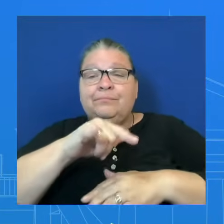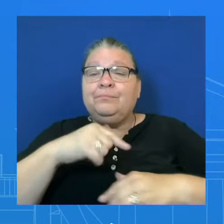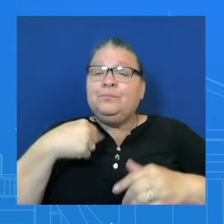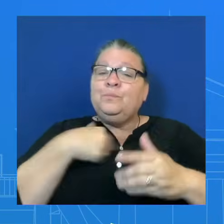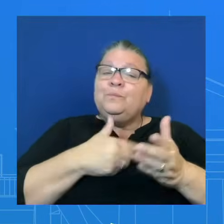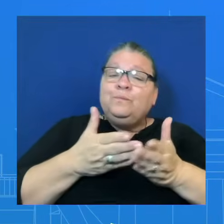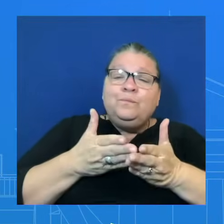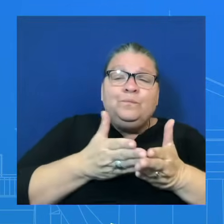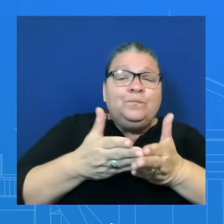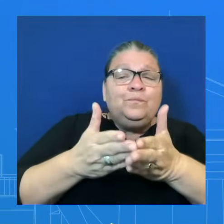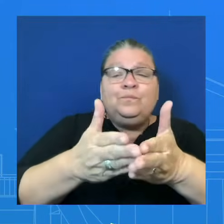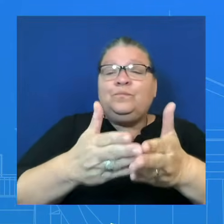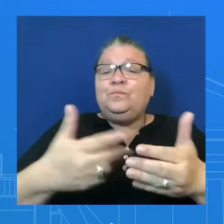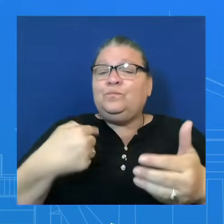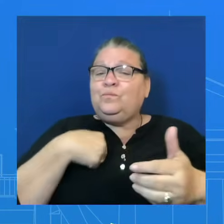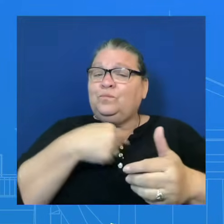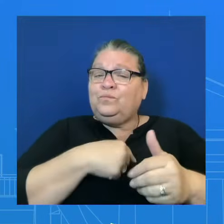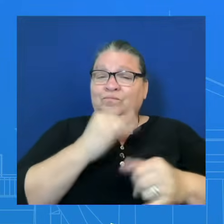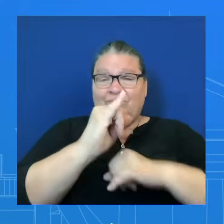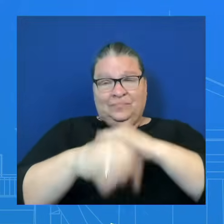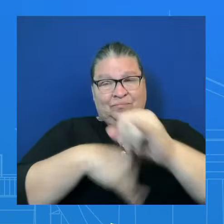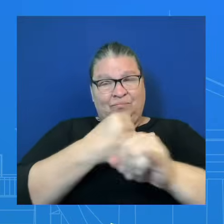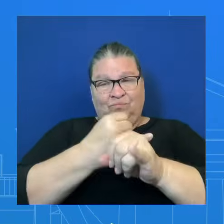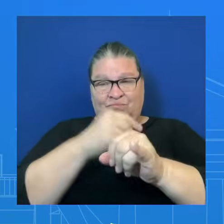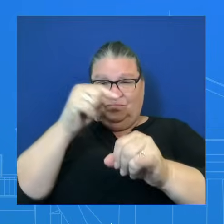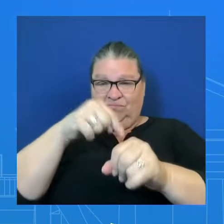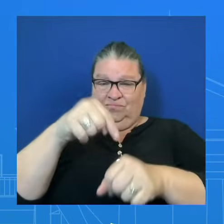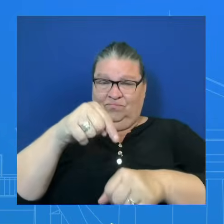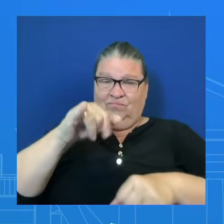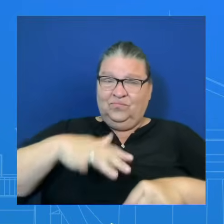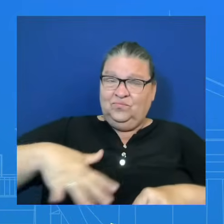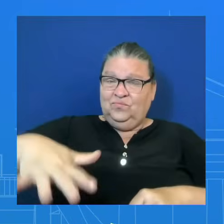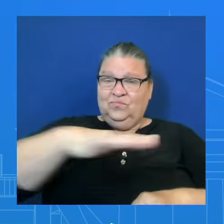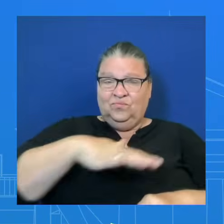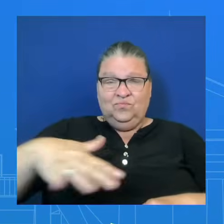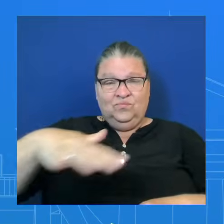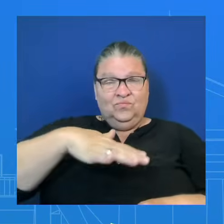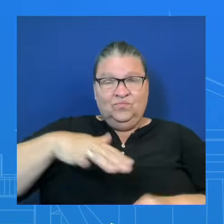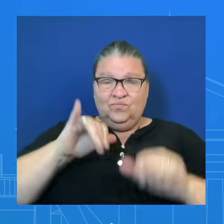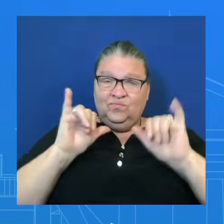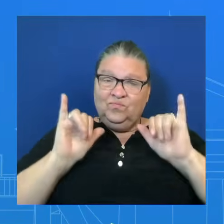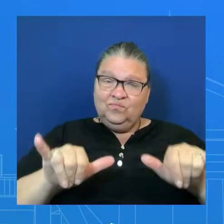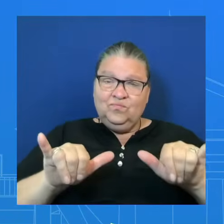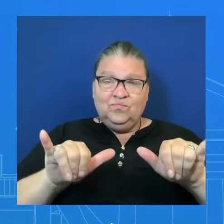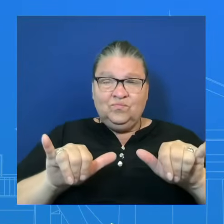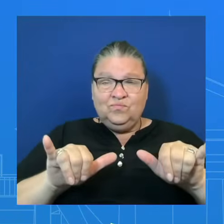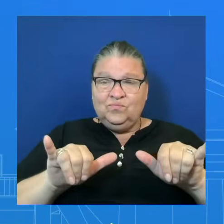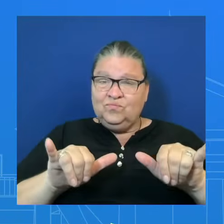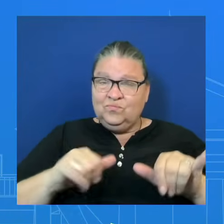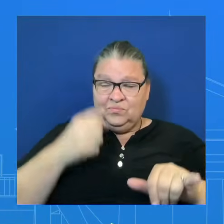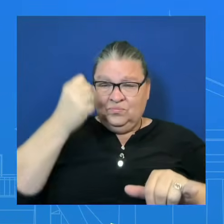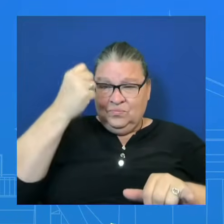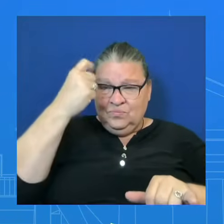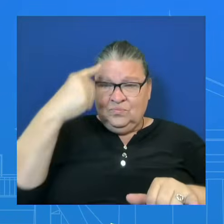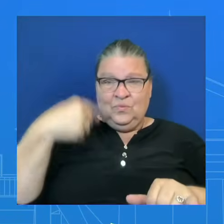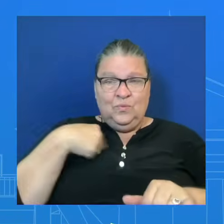and both of those incidents were in com- in complete compliance with international law. There was absolutely no need for the PLA